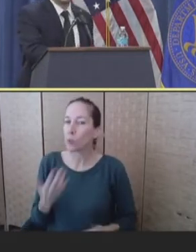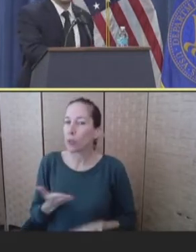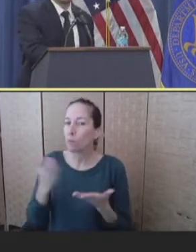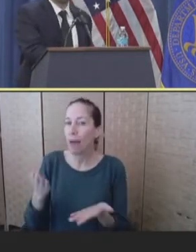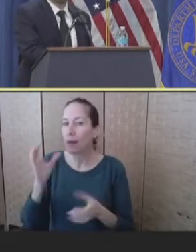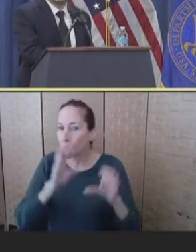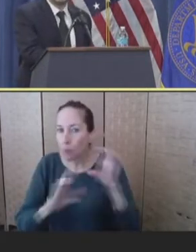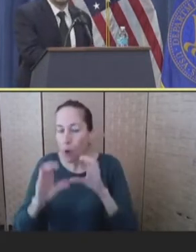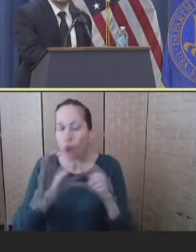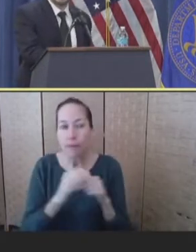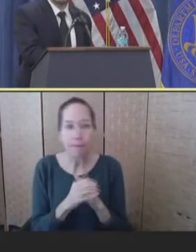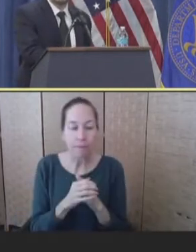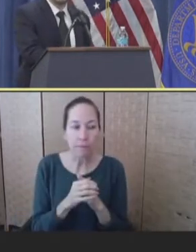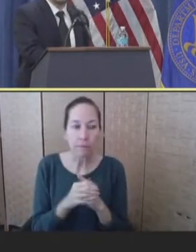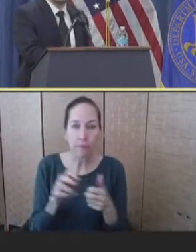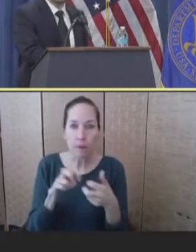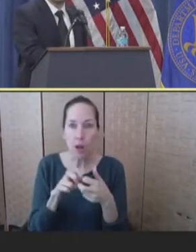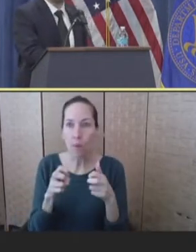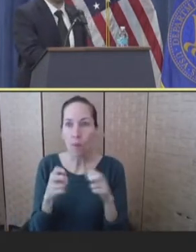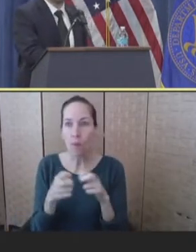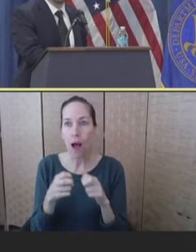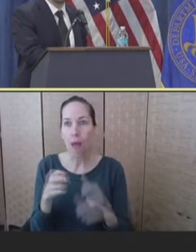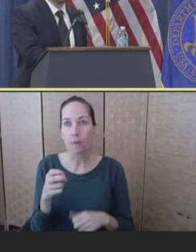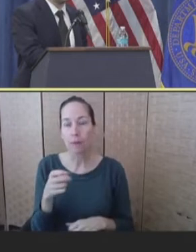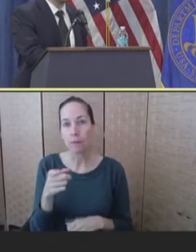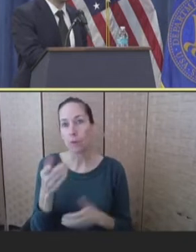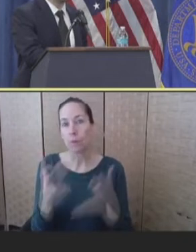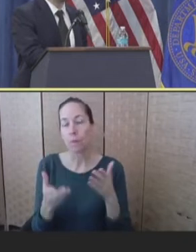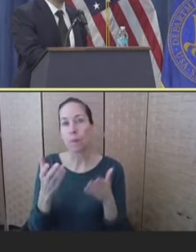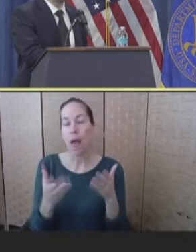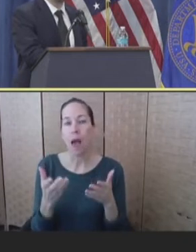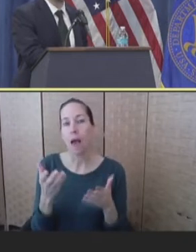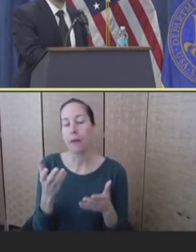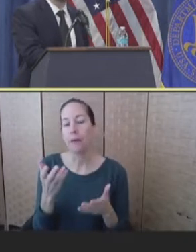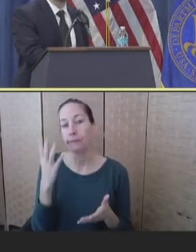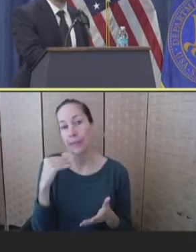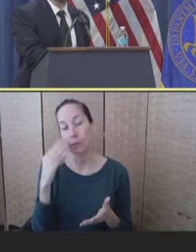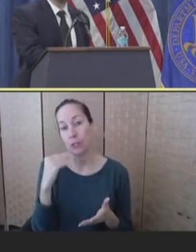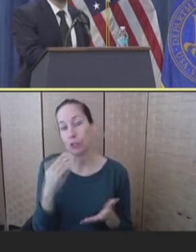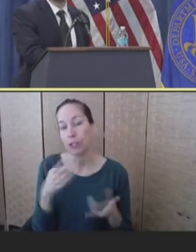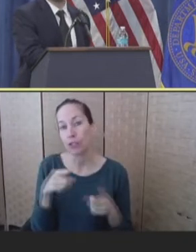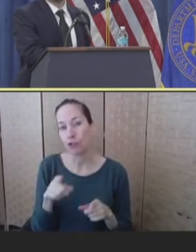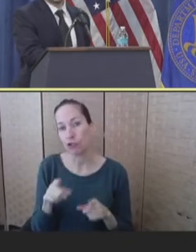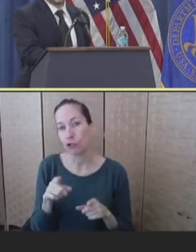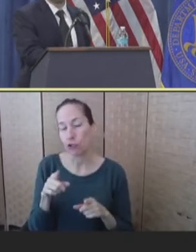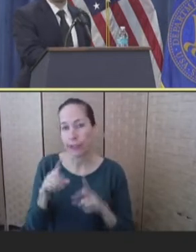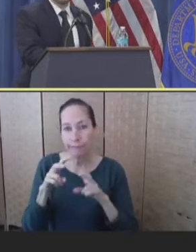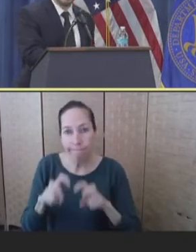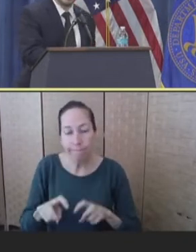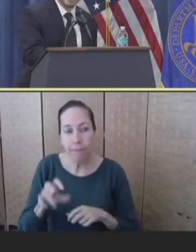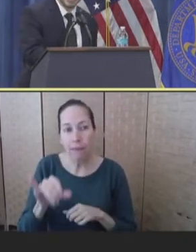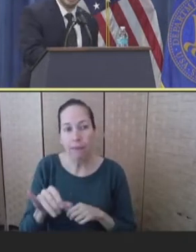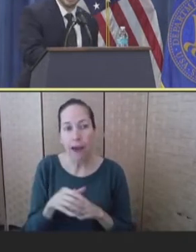The problems that you encounter with this kind of question are risks of confounding by indication.